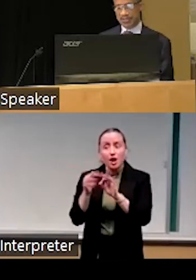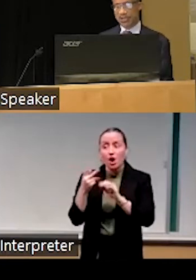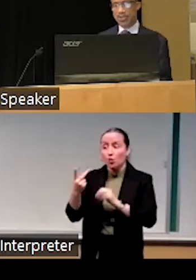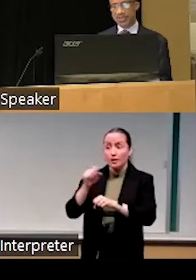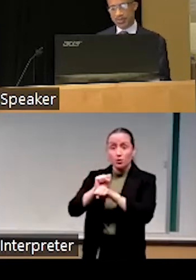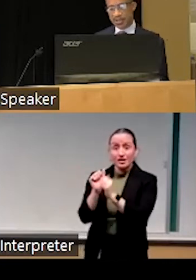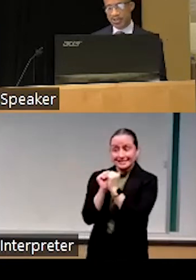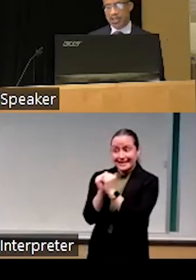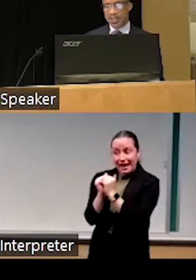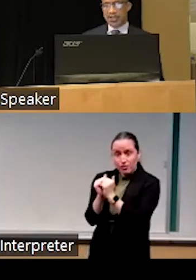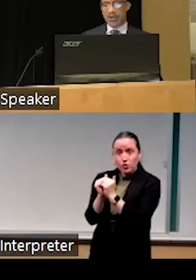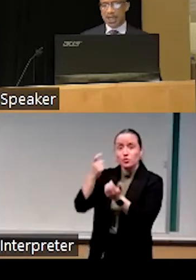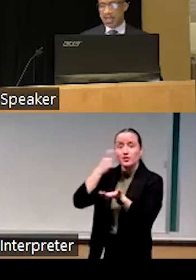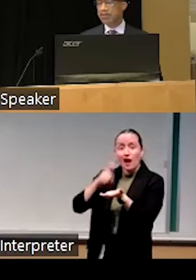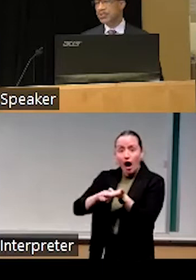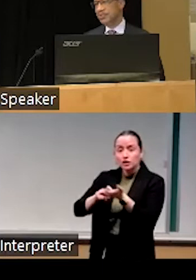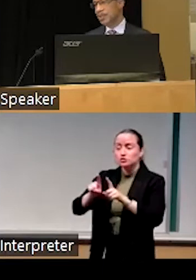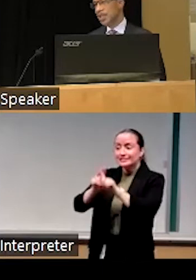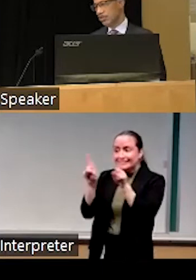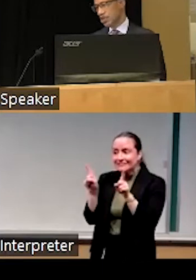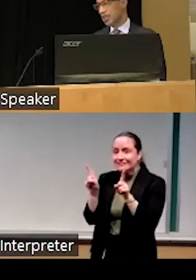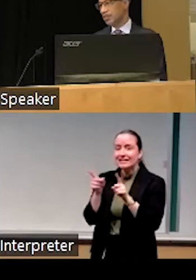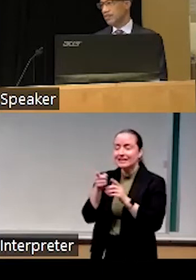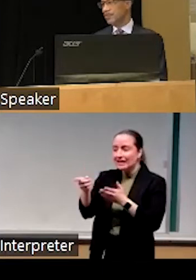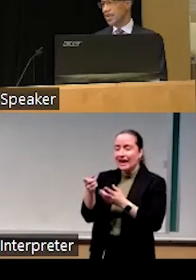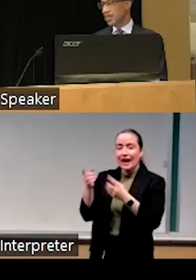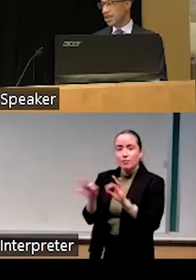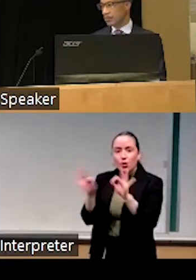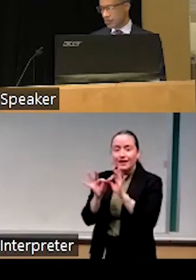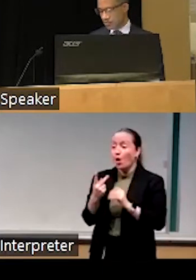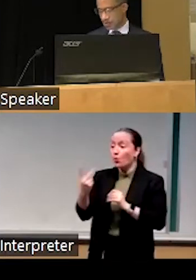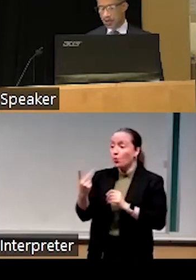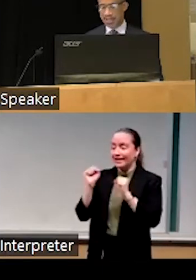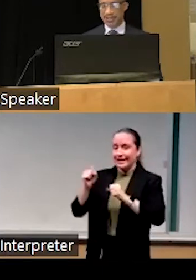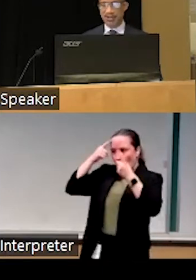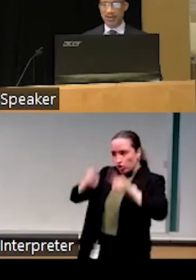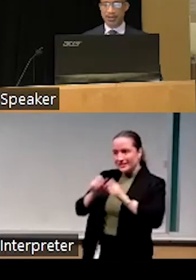different what's similar that we can come to an agreement that can help move the process along